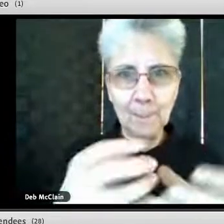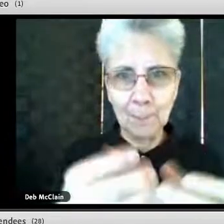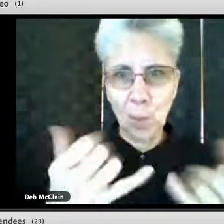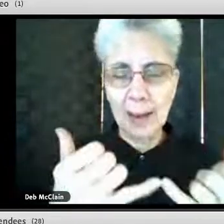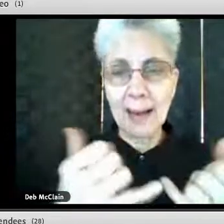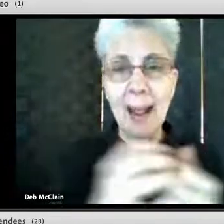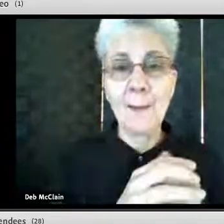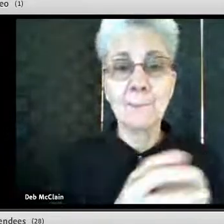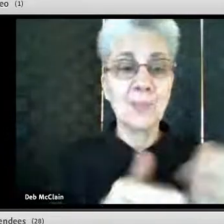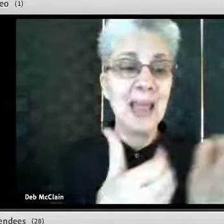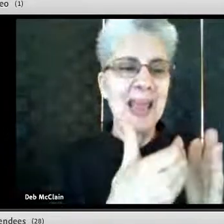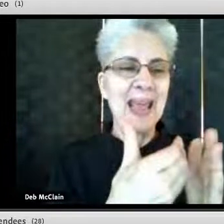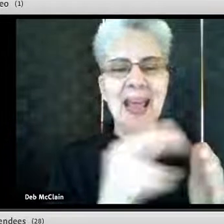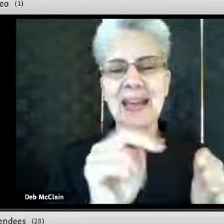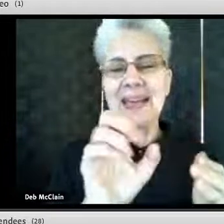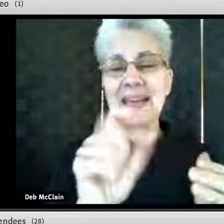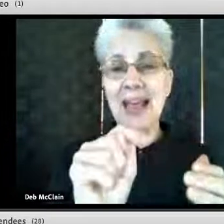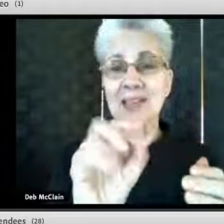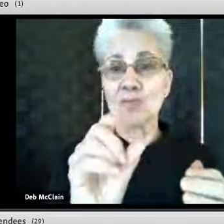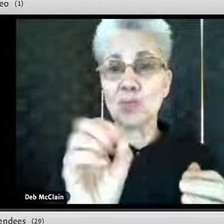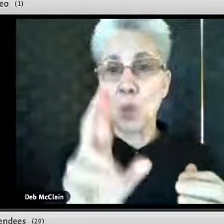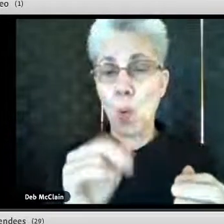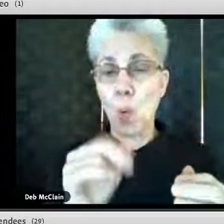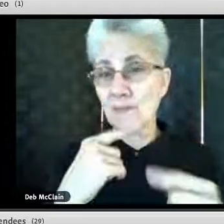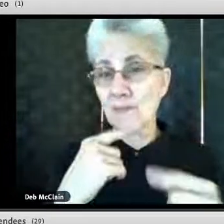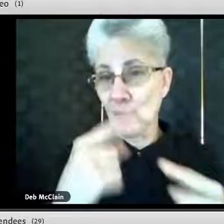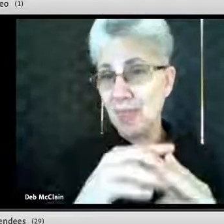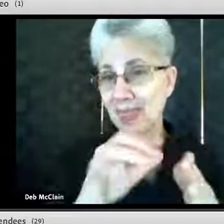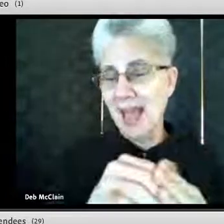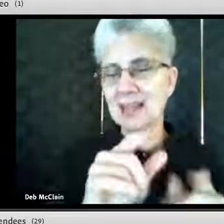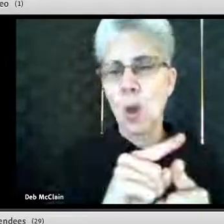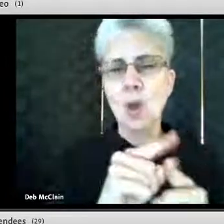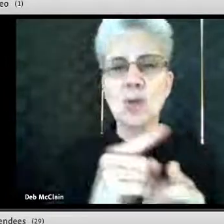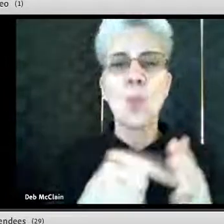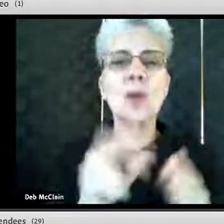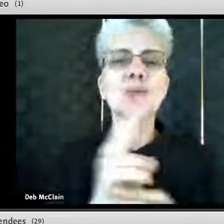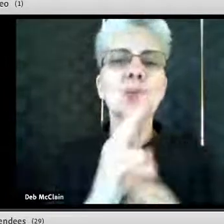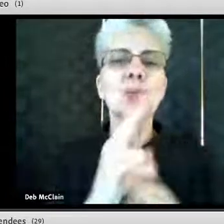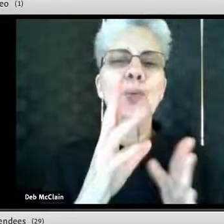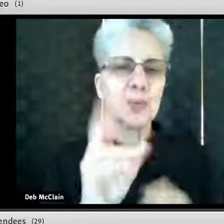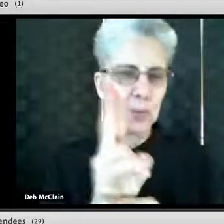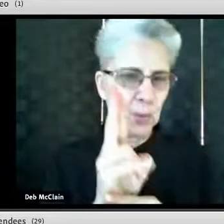Nextdoor, which is -- That's one of those things that's also what your users use, right?